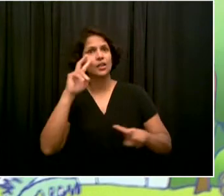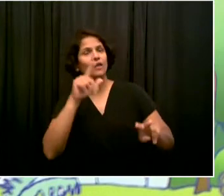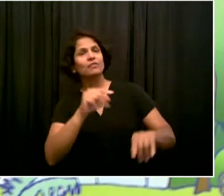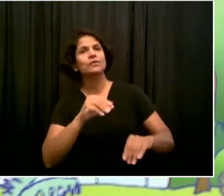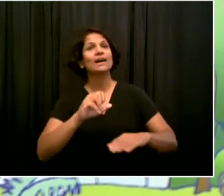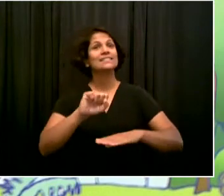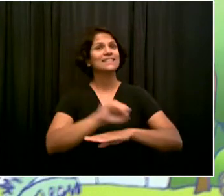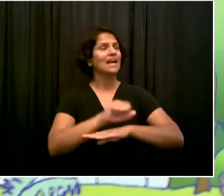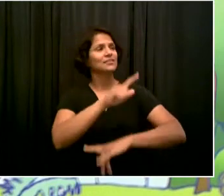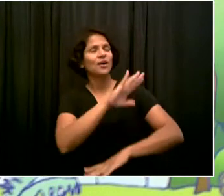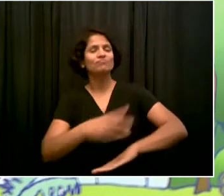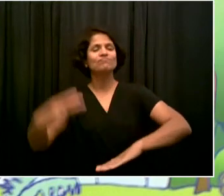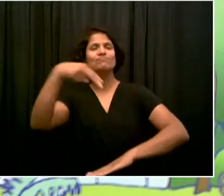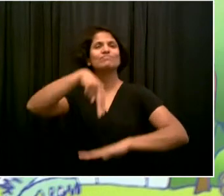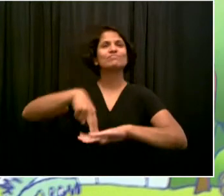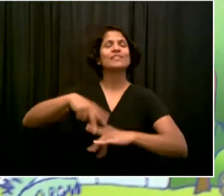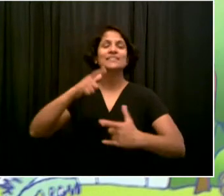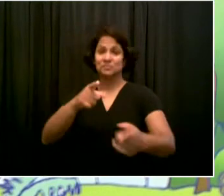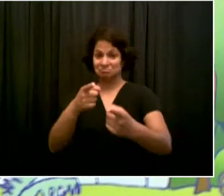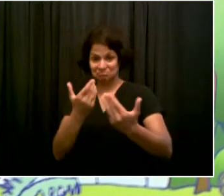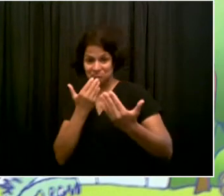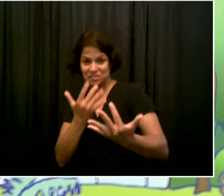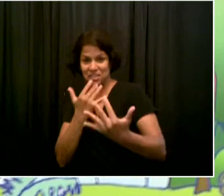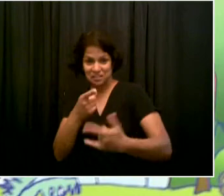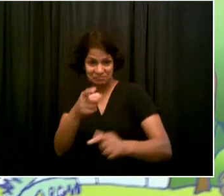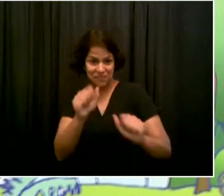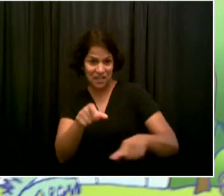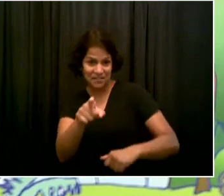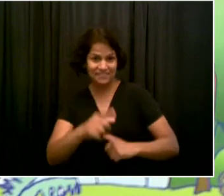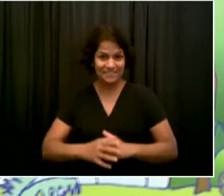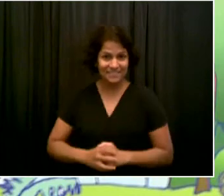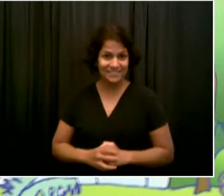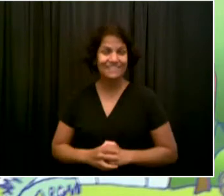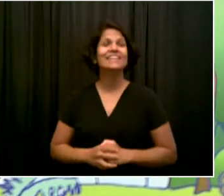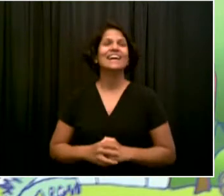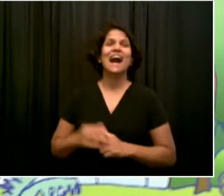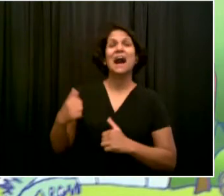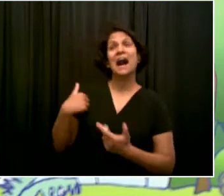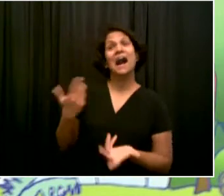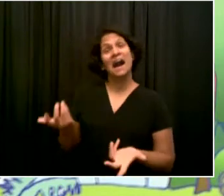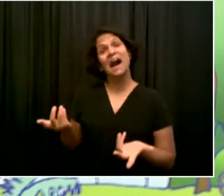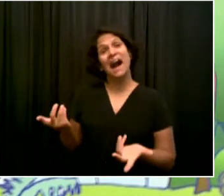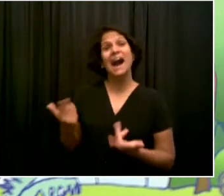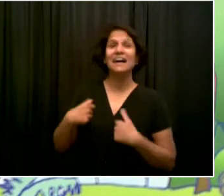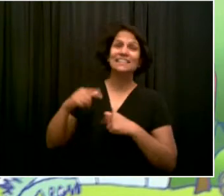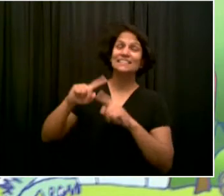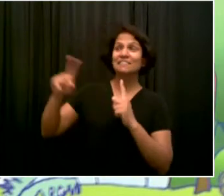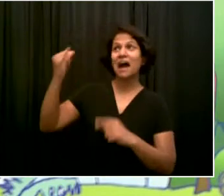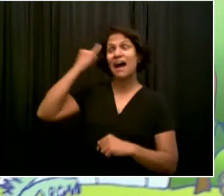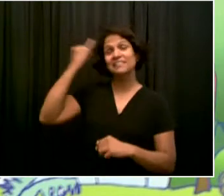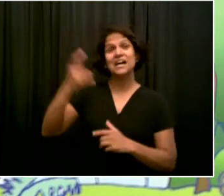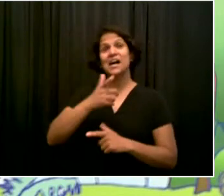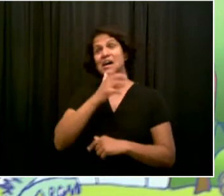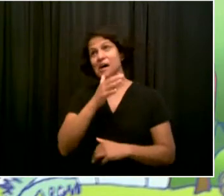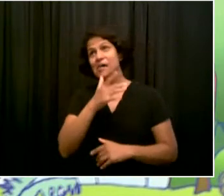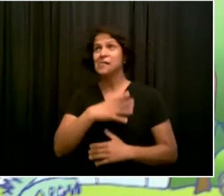ALL TIME, WOULDN'T YOU AGREE JAMES? WE DO AGREE LOOK FORWARD TO PERFORMING THE